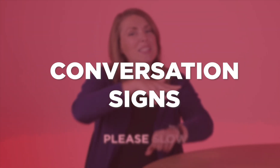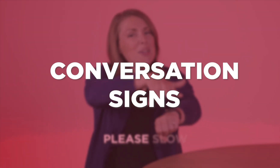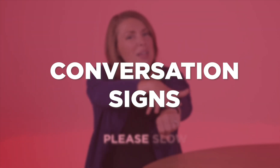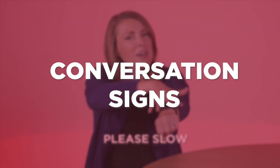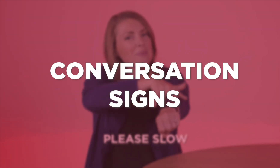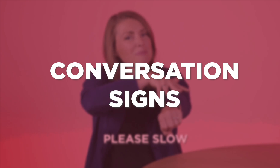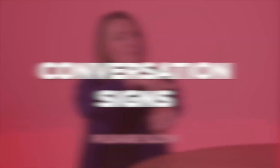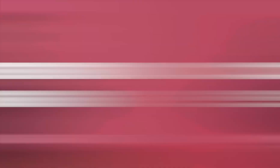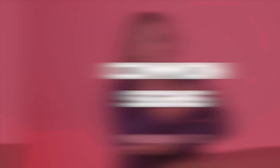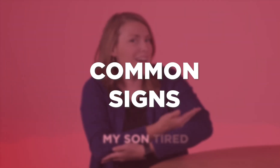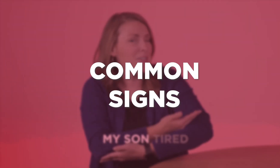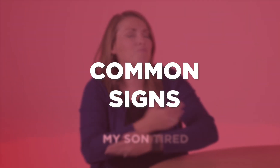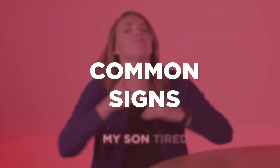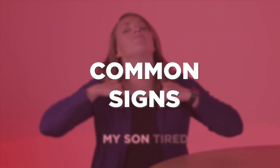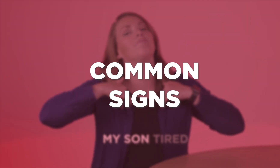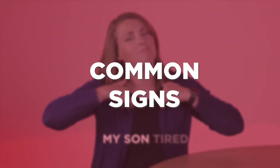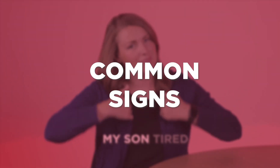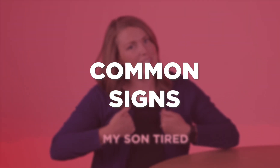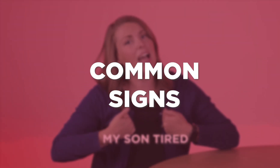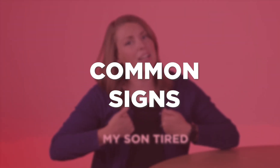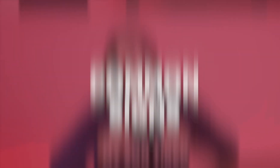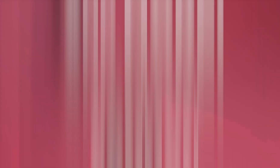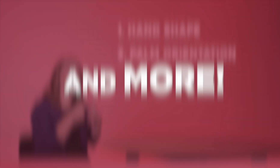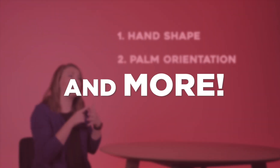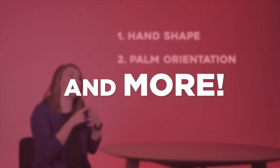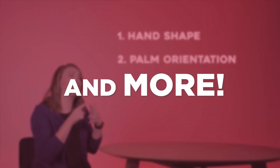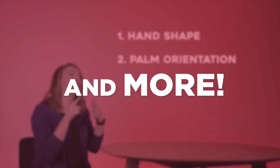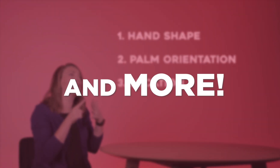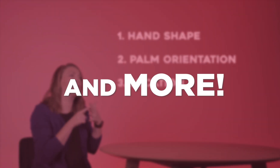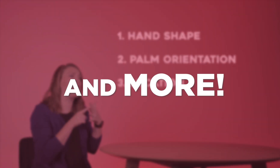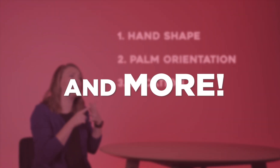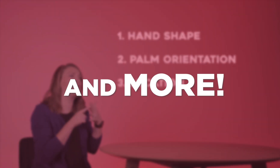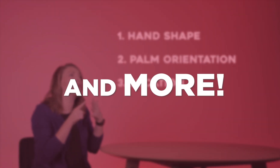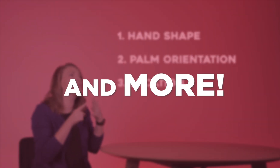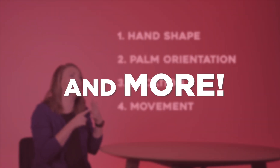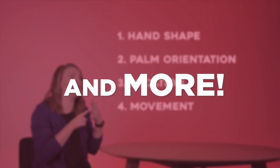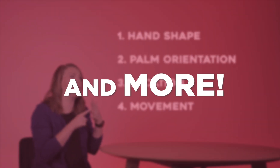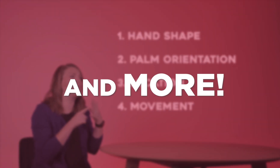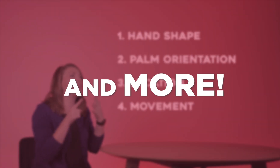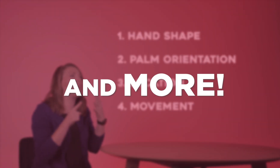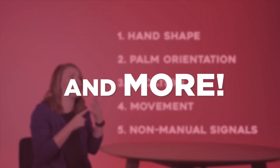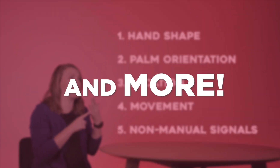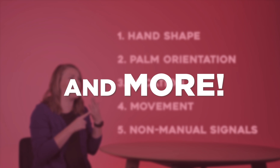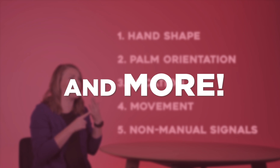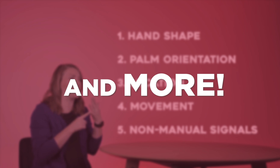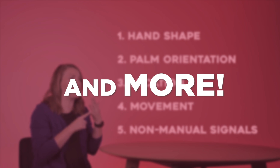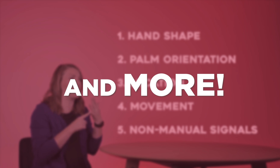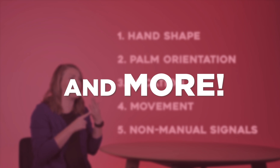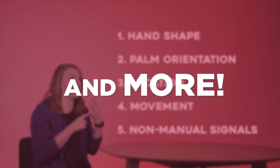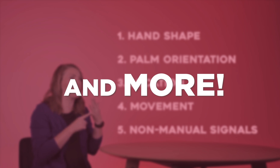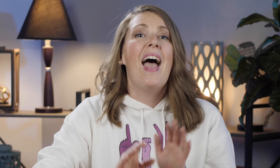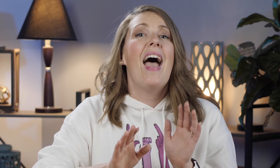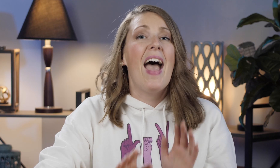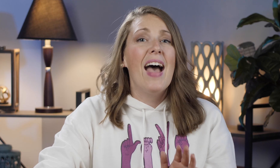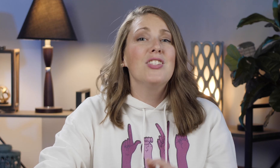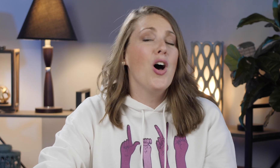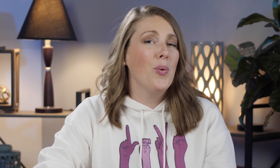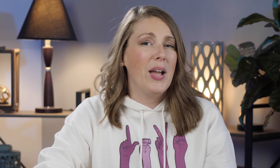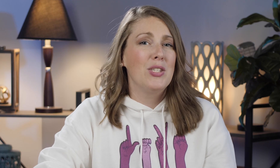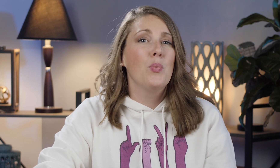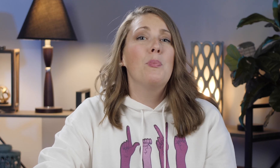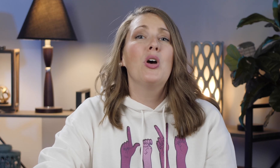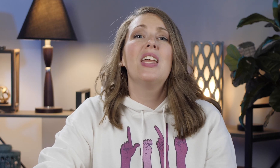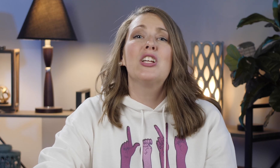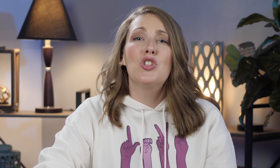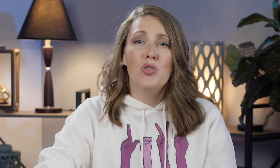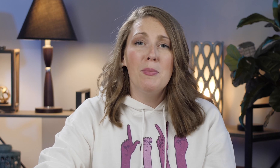signs common signs and so many more grammatical features of asl as always we put an extreme